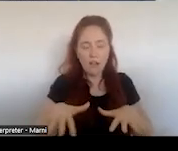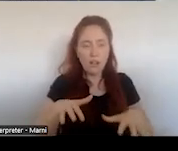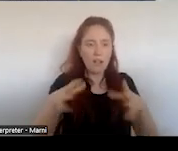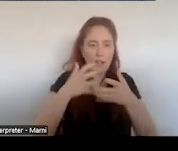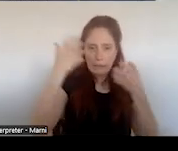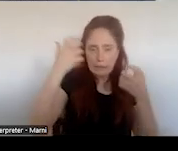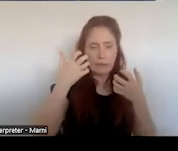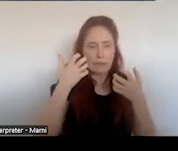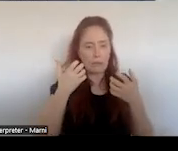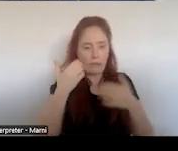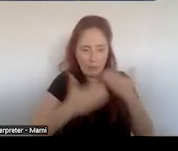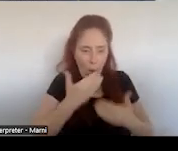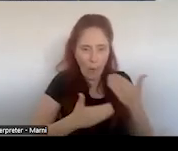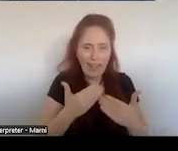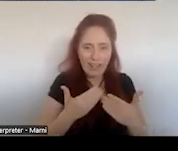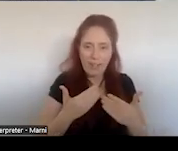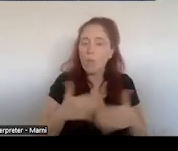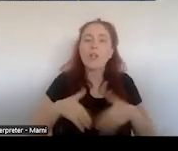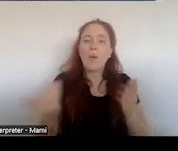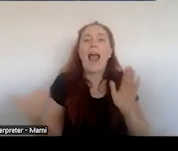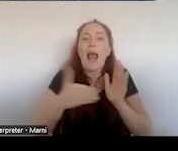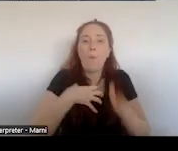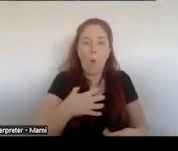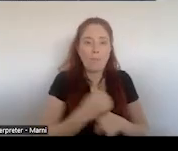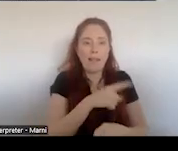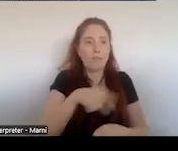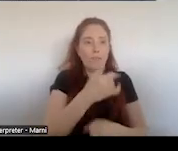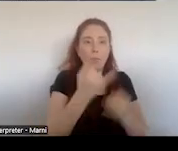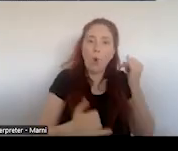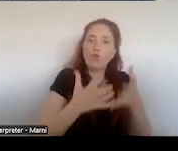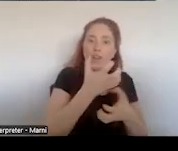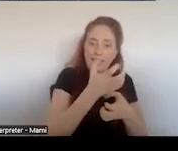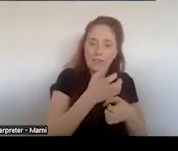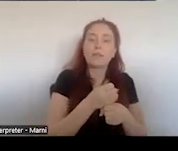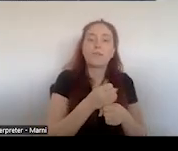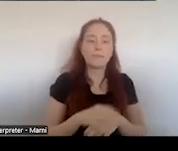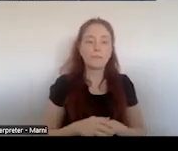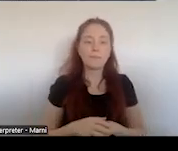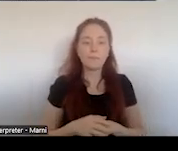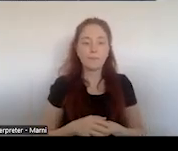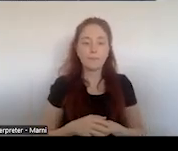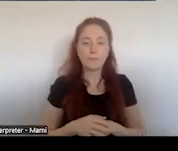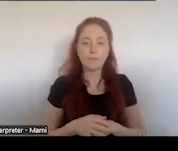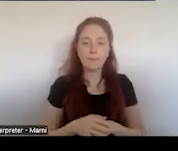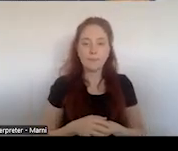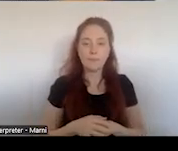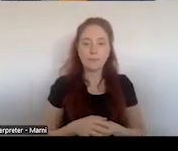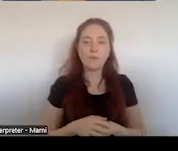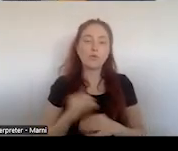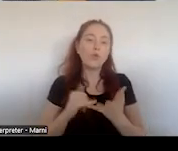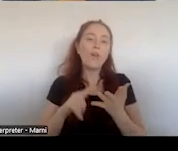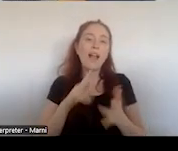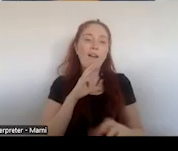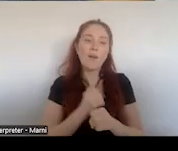to create shared understanding of the challenges that they are facing to become more equitable.